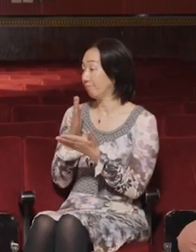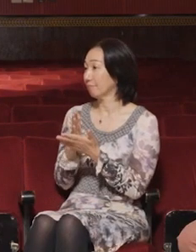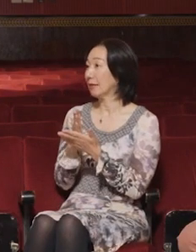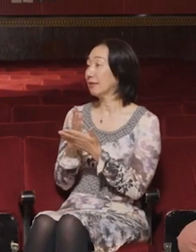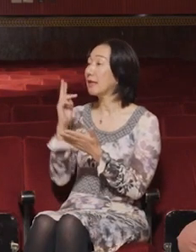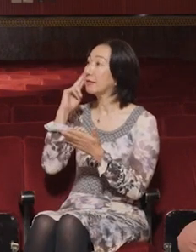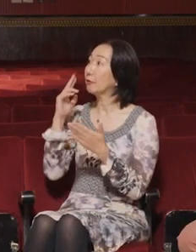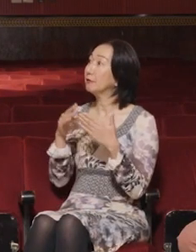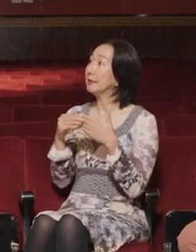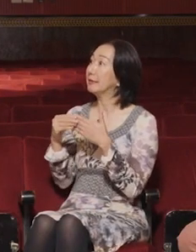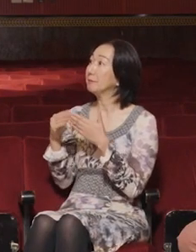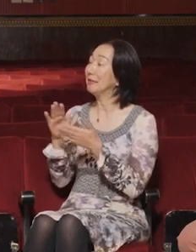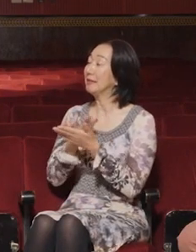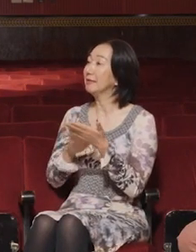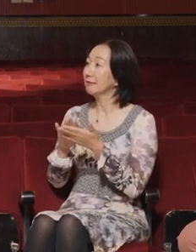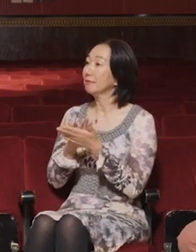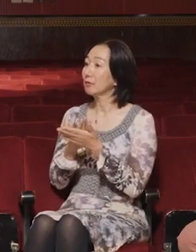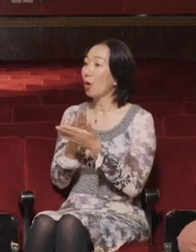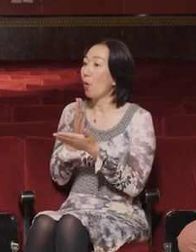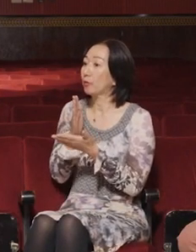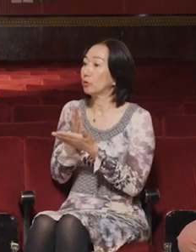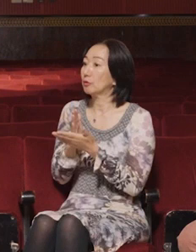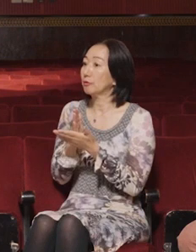Yeah, deaf leadership...